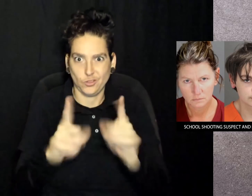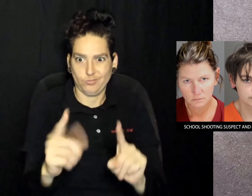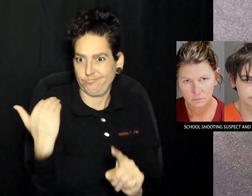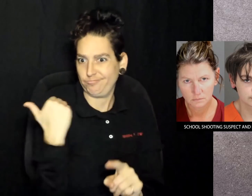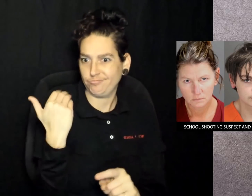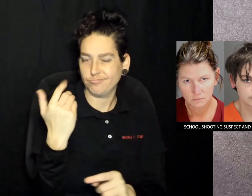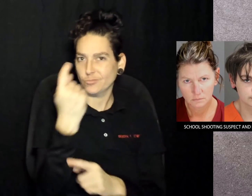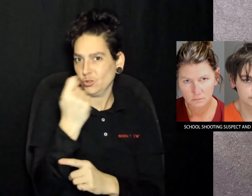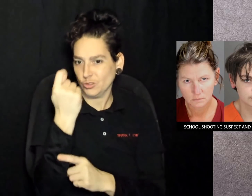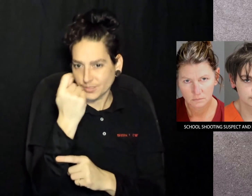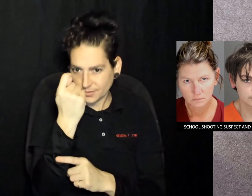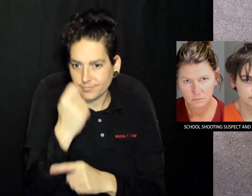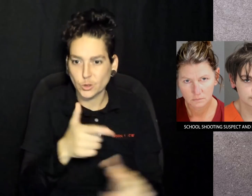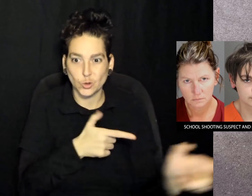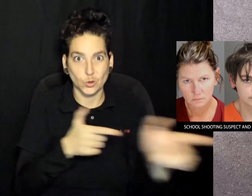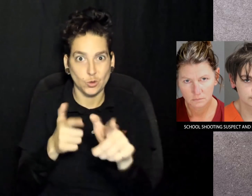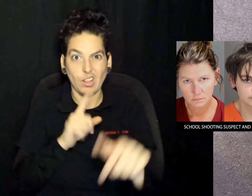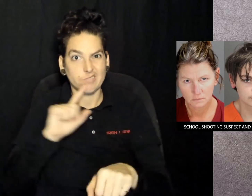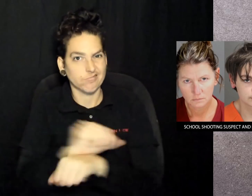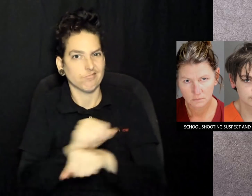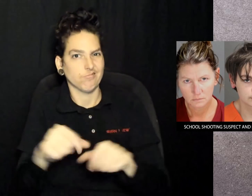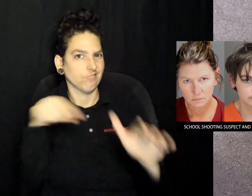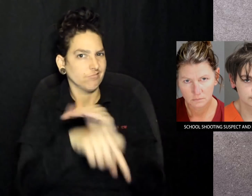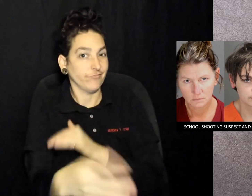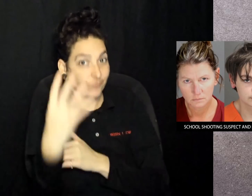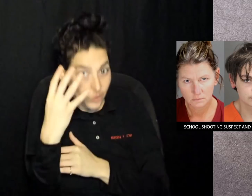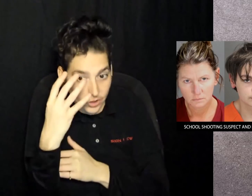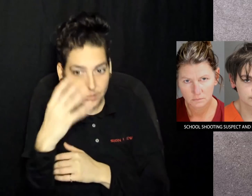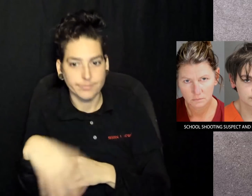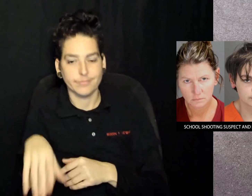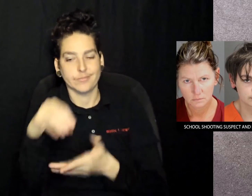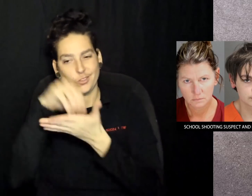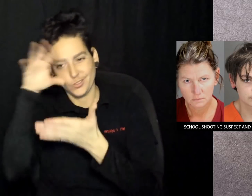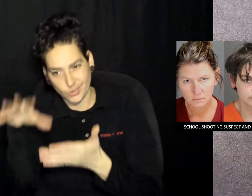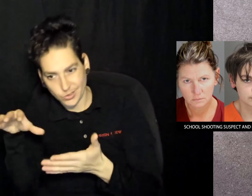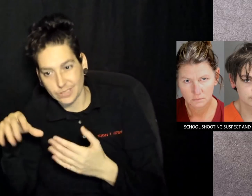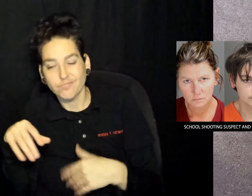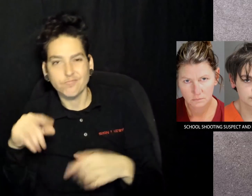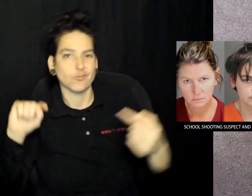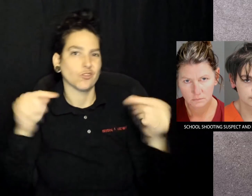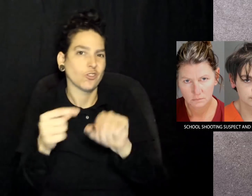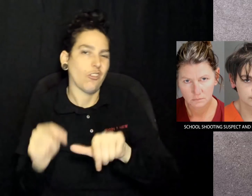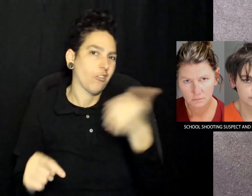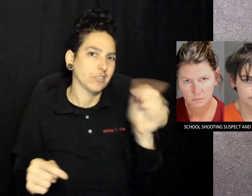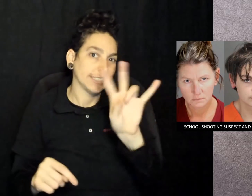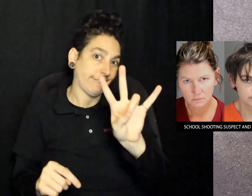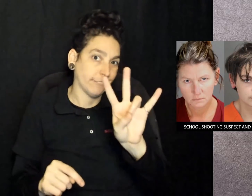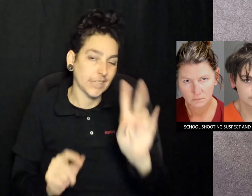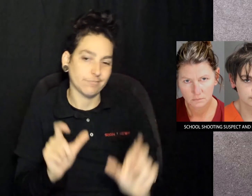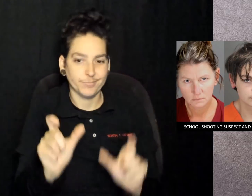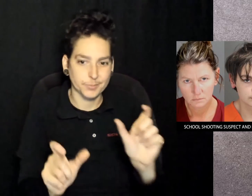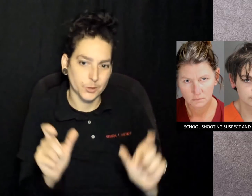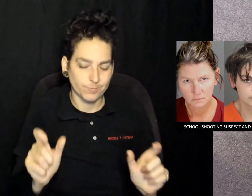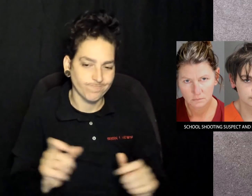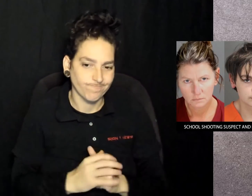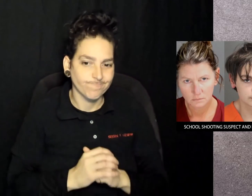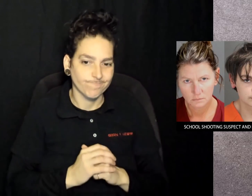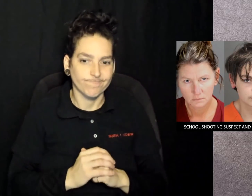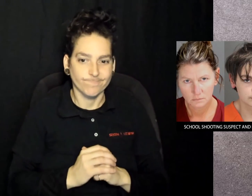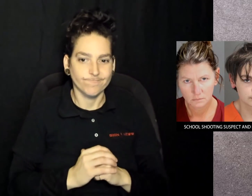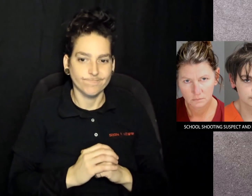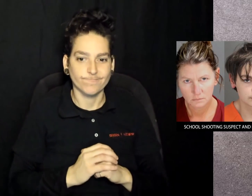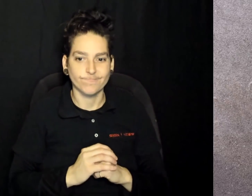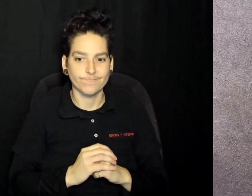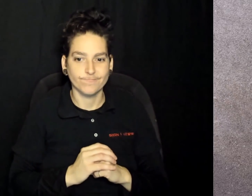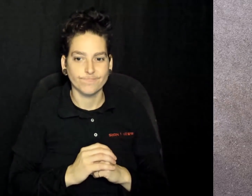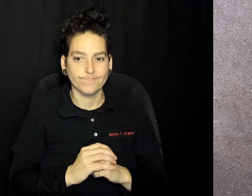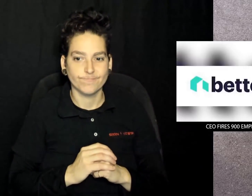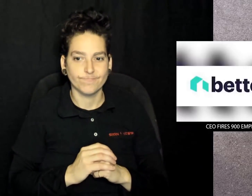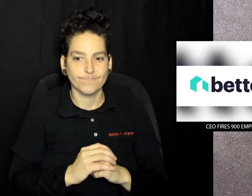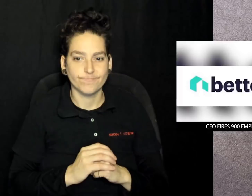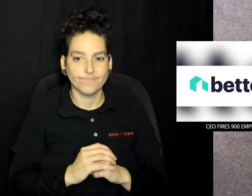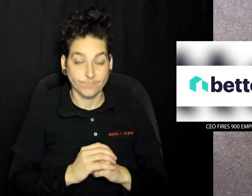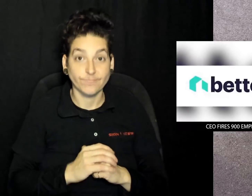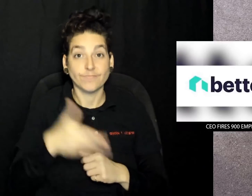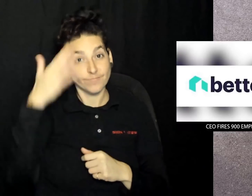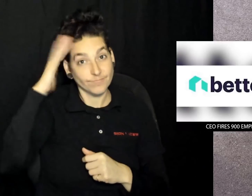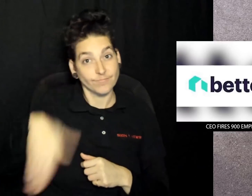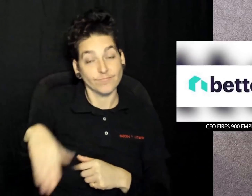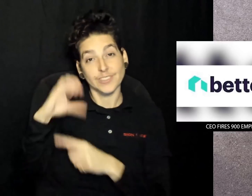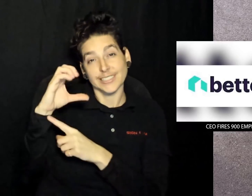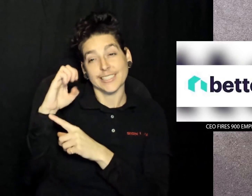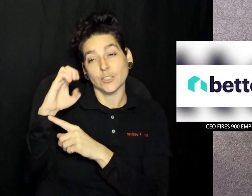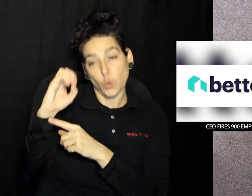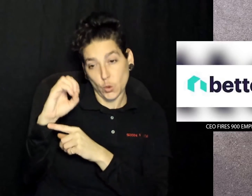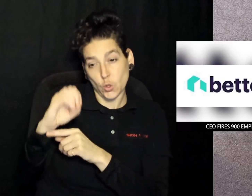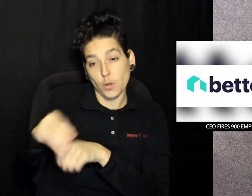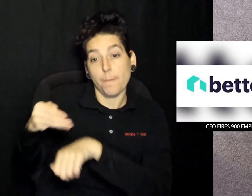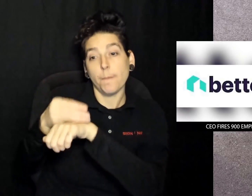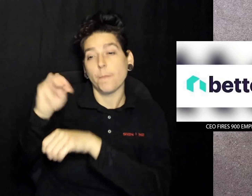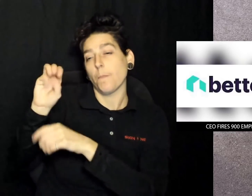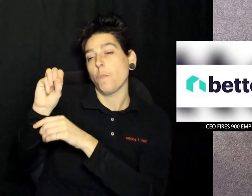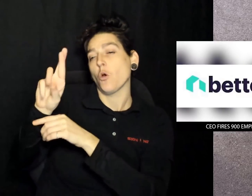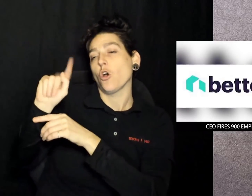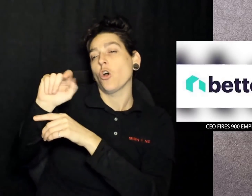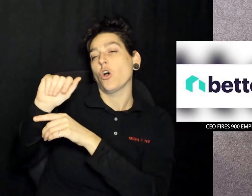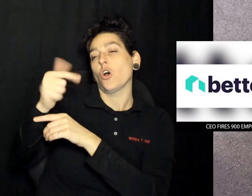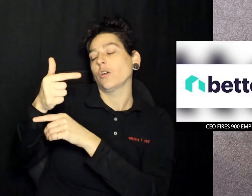during last Tuesday shooting that killed four students and injured seven others